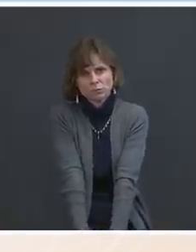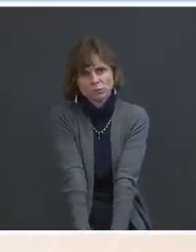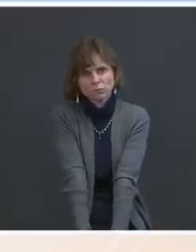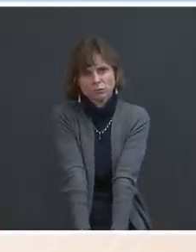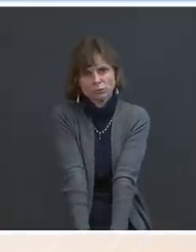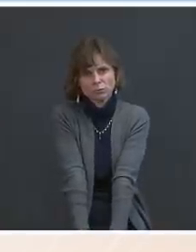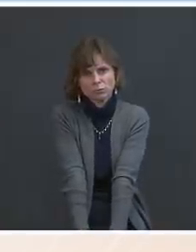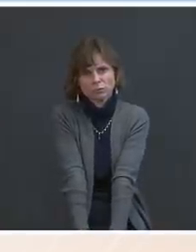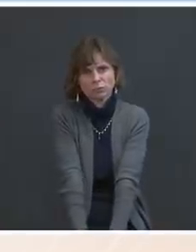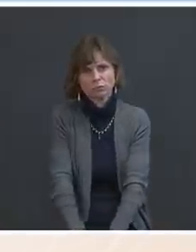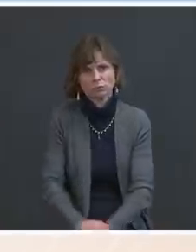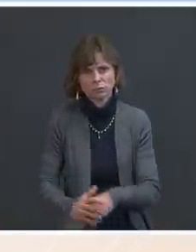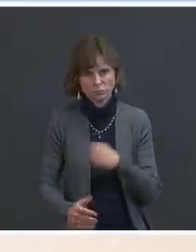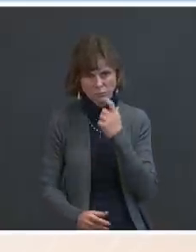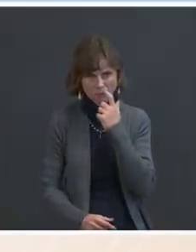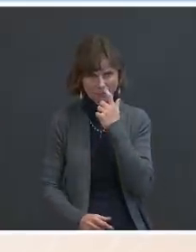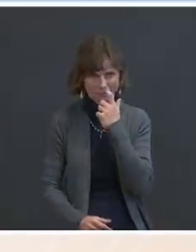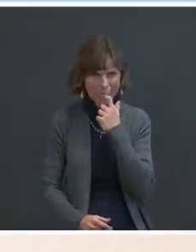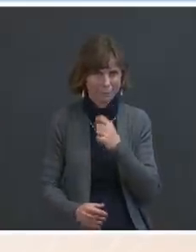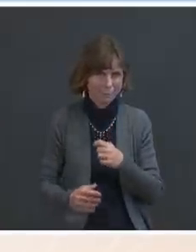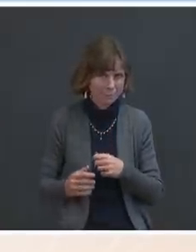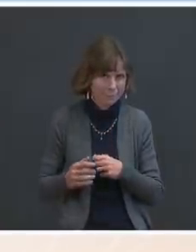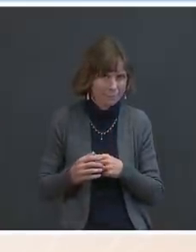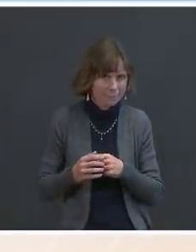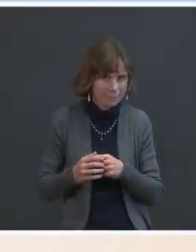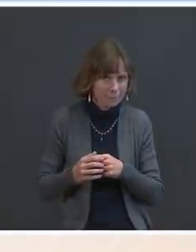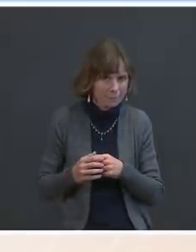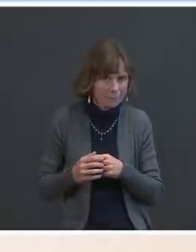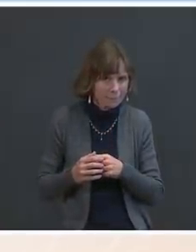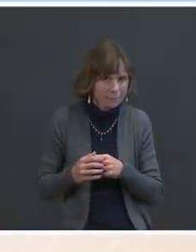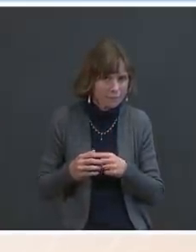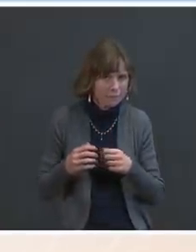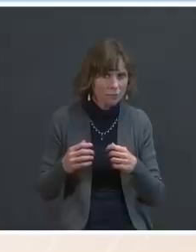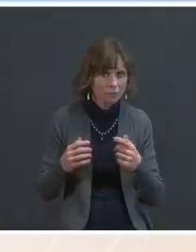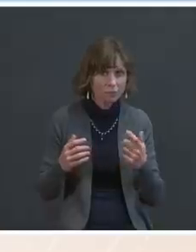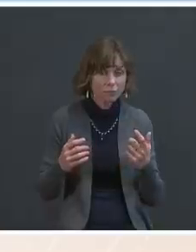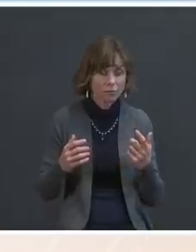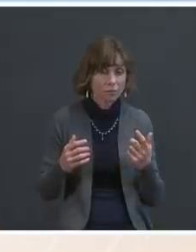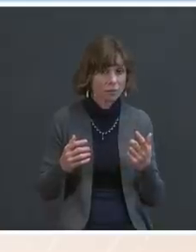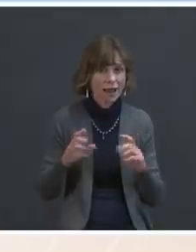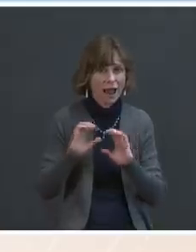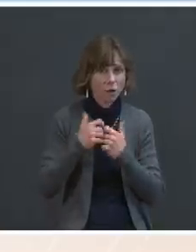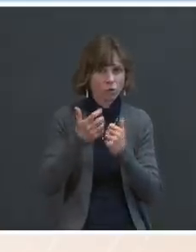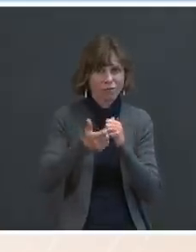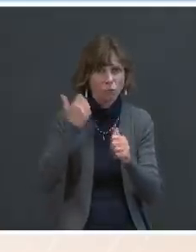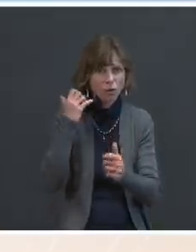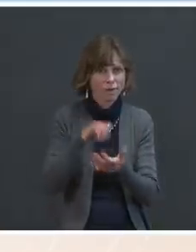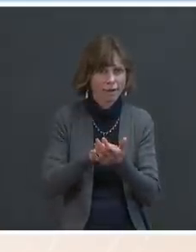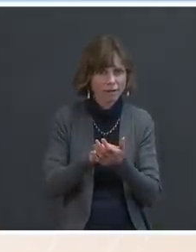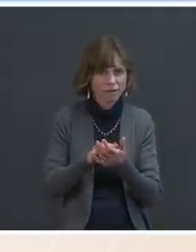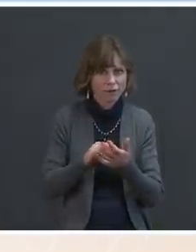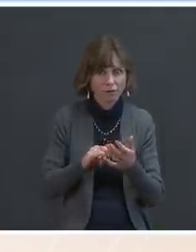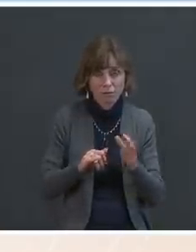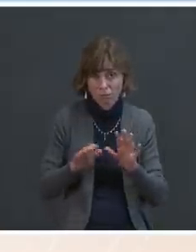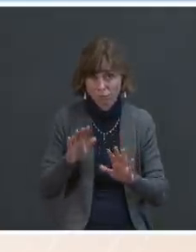would the President consider organizing his climate summit in person in D.C. here for it to have more impact? Ms. Psaki: I don't think we have any --